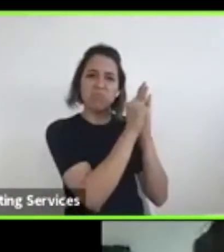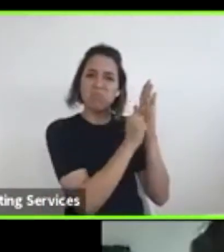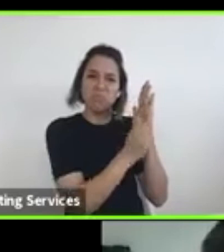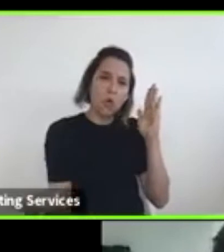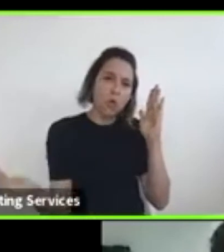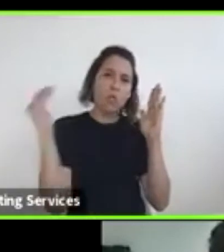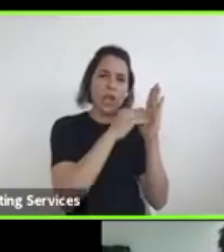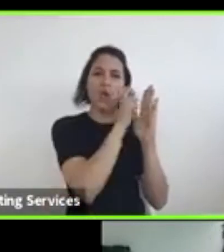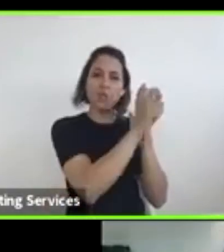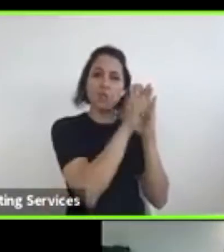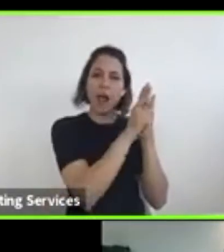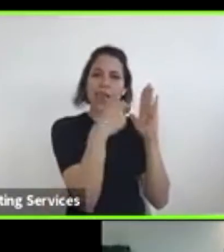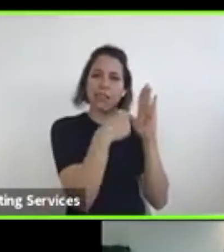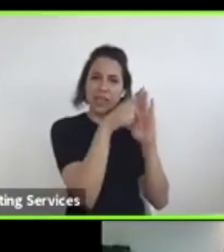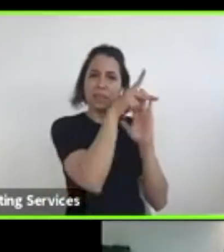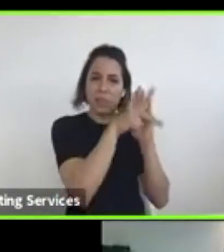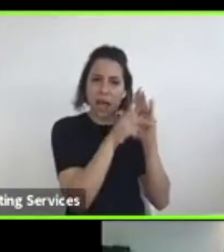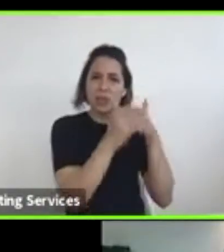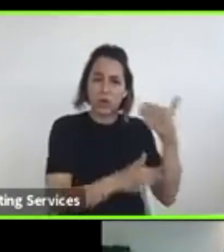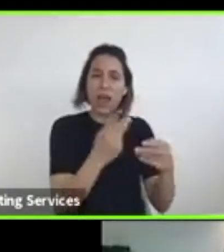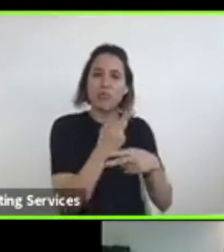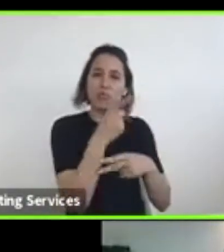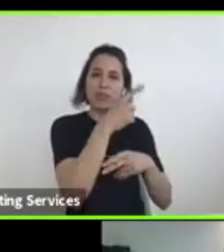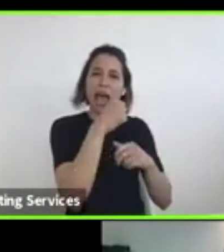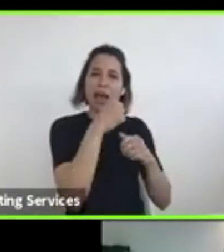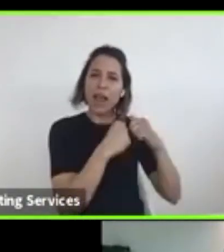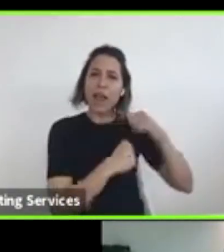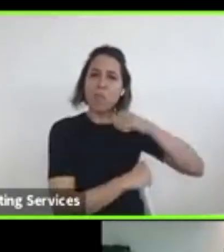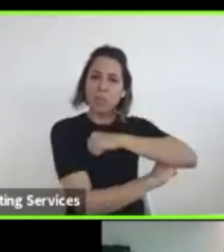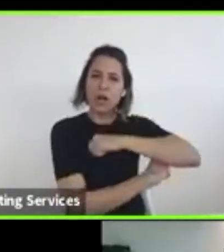CREATE, LIKE, A SENSE OF PERMANENCE, ON